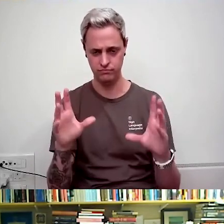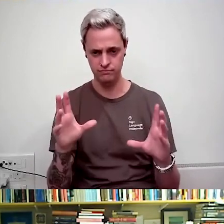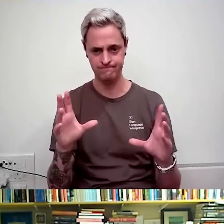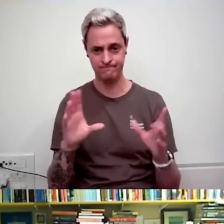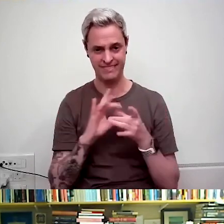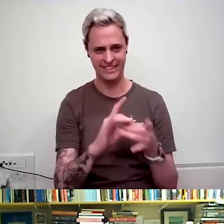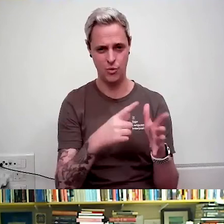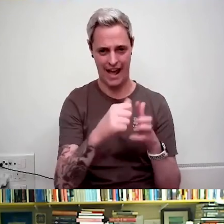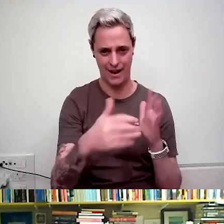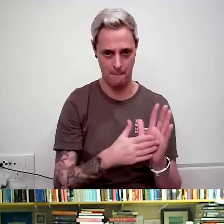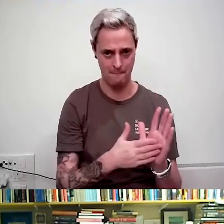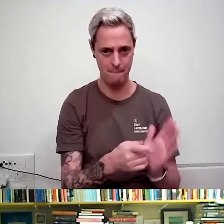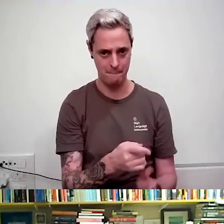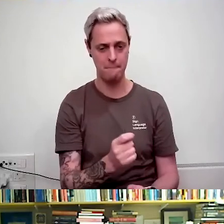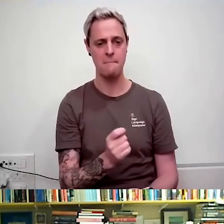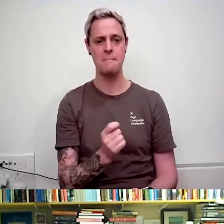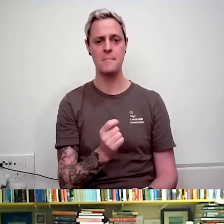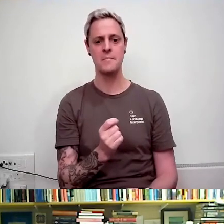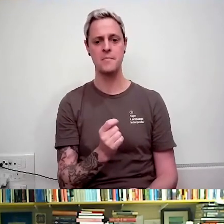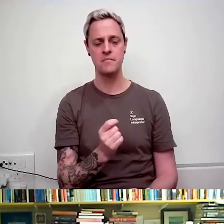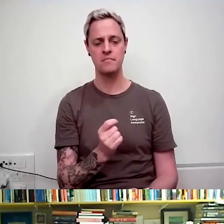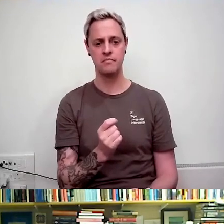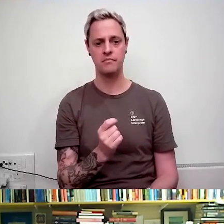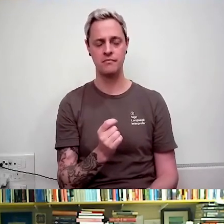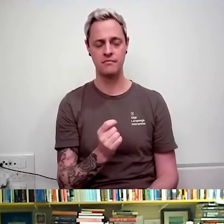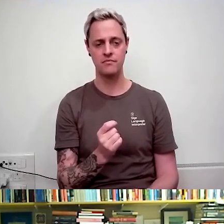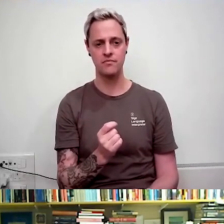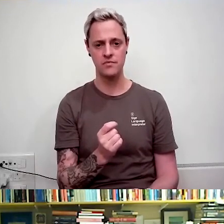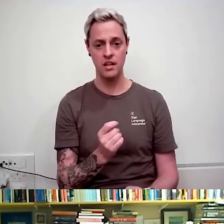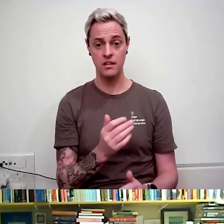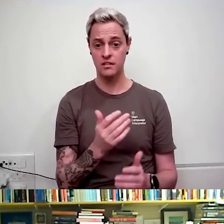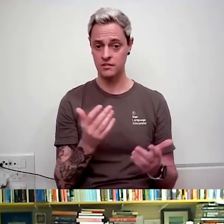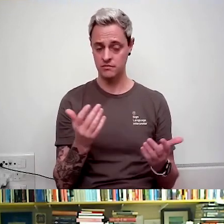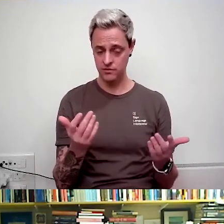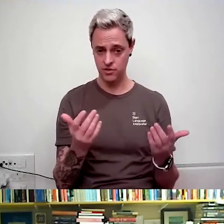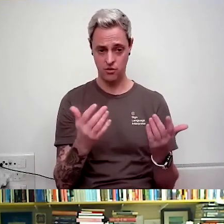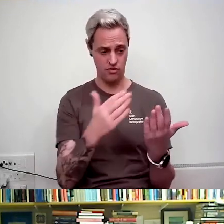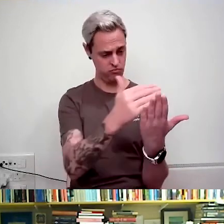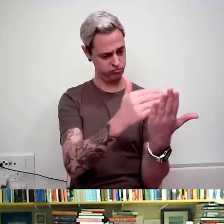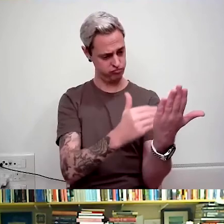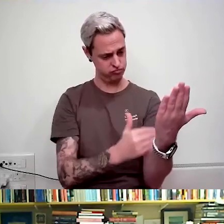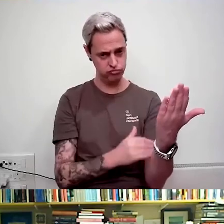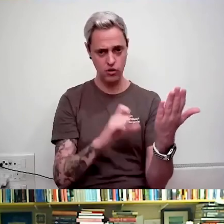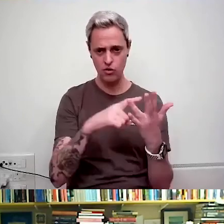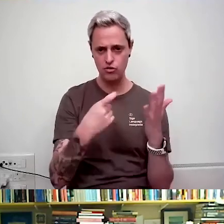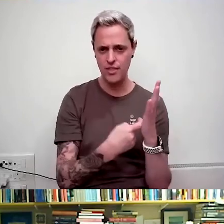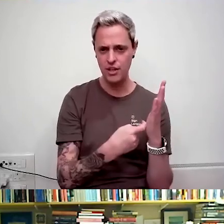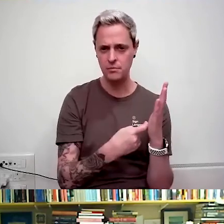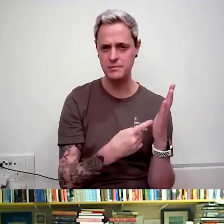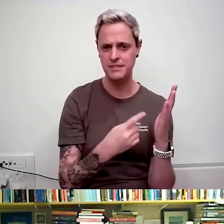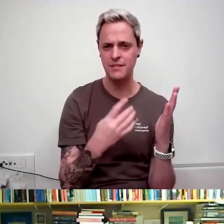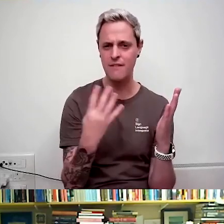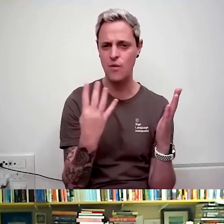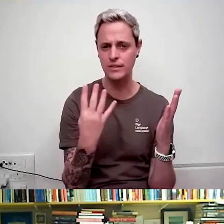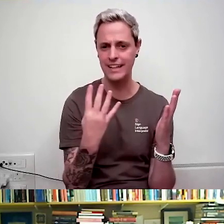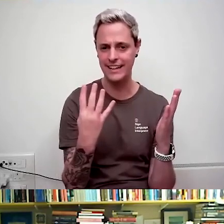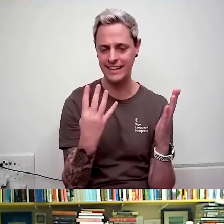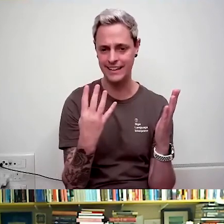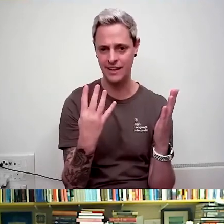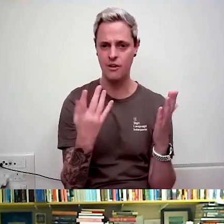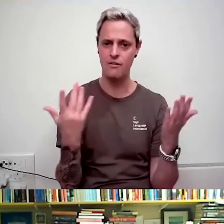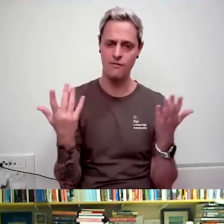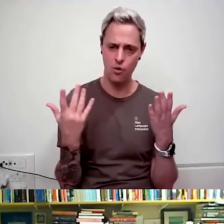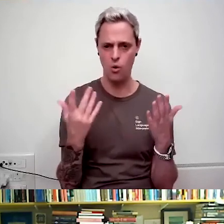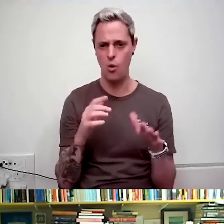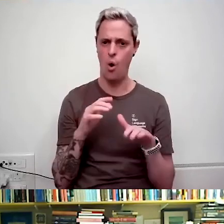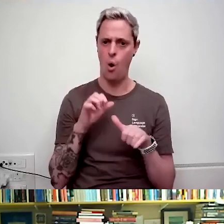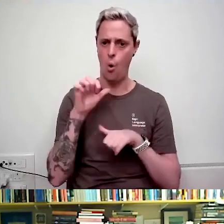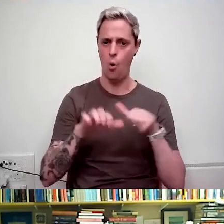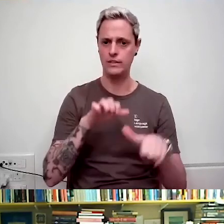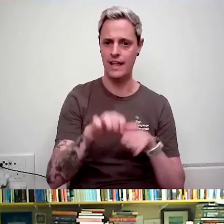how do you see that sitting with what we read later on in Corinthians, in 1 Corinthians 14 regarding orderly worship?